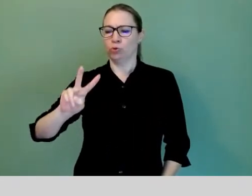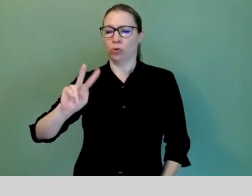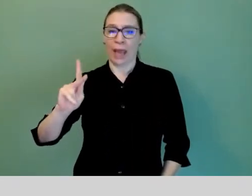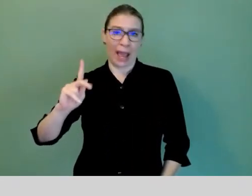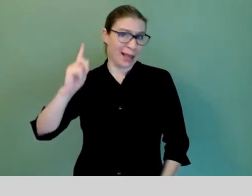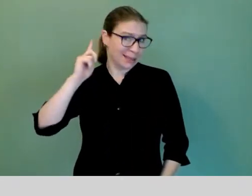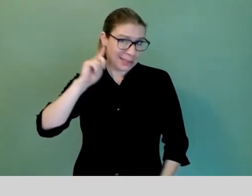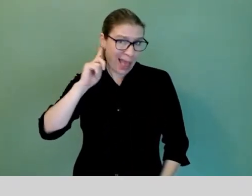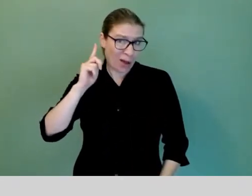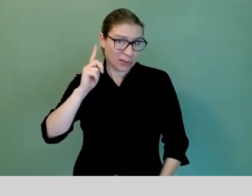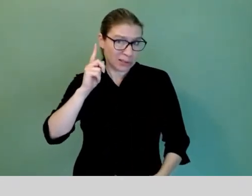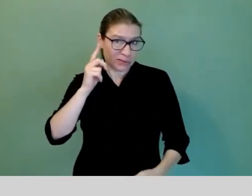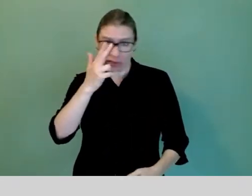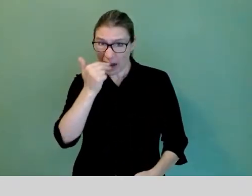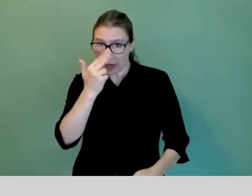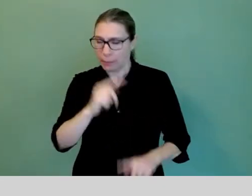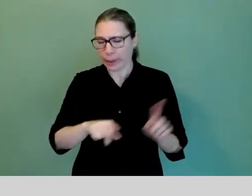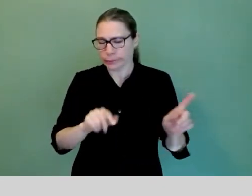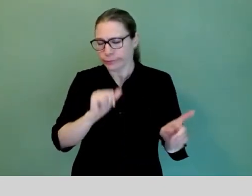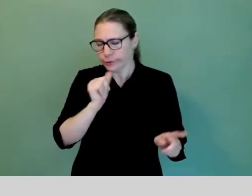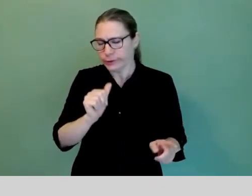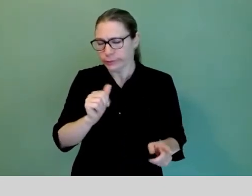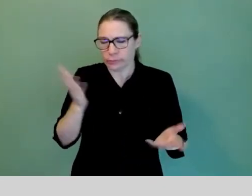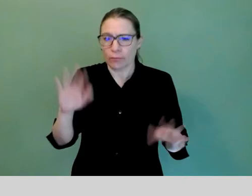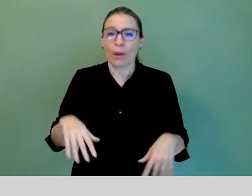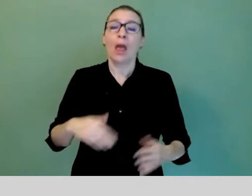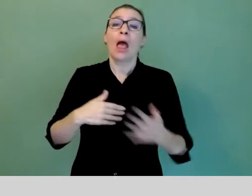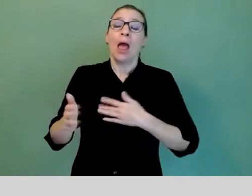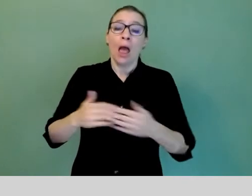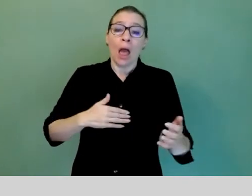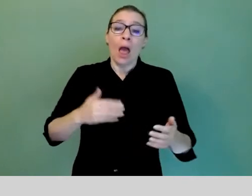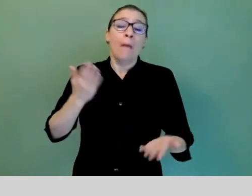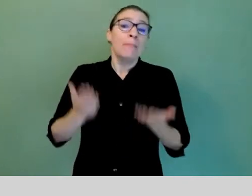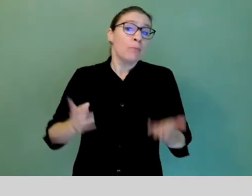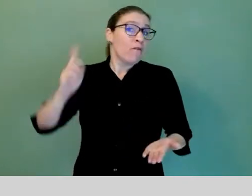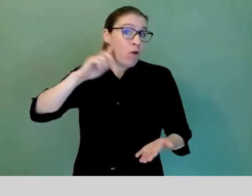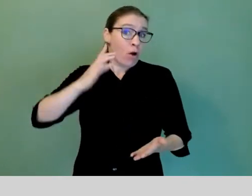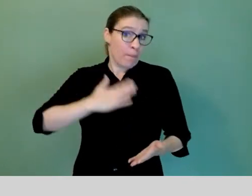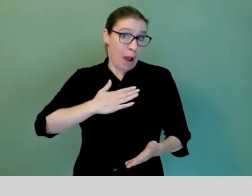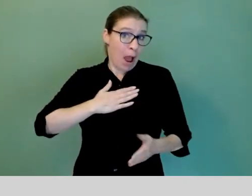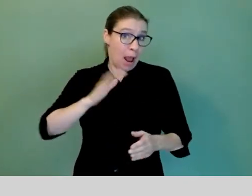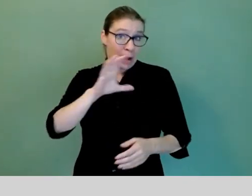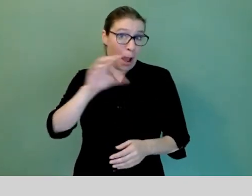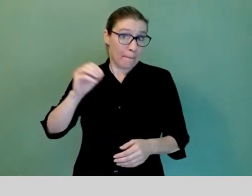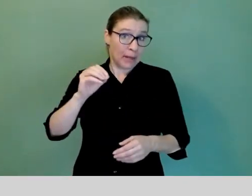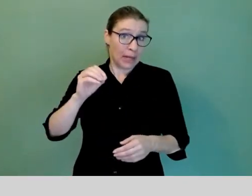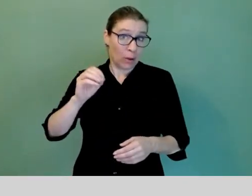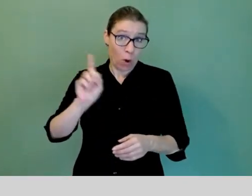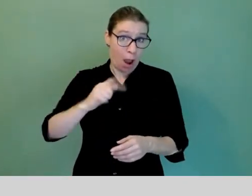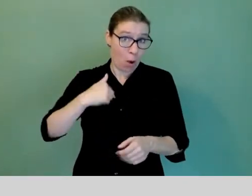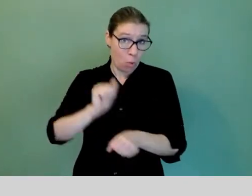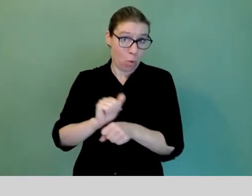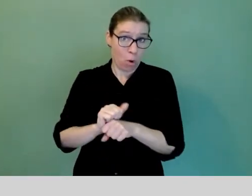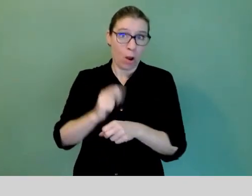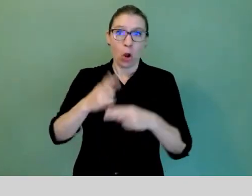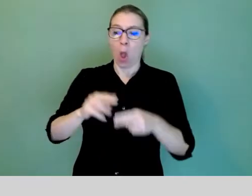I'm a developer advocate at a database company you may have heard of called MongoDB, and I've been asked to make something very clear.